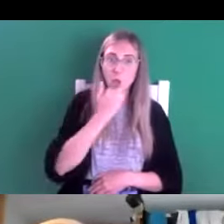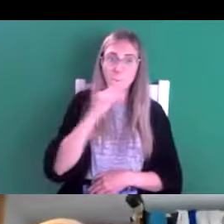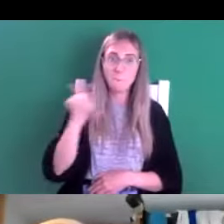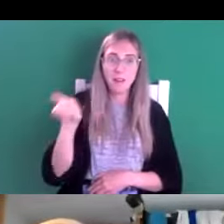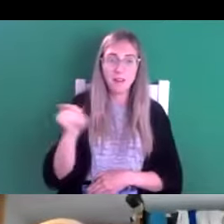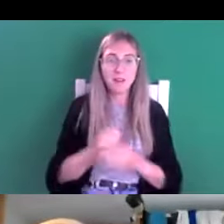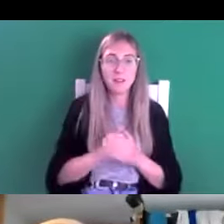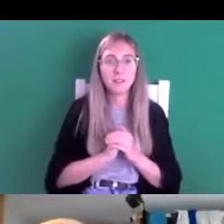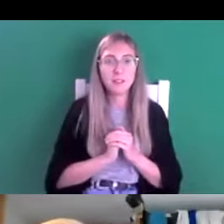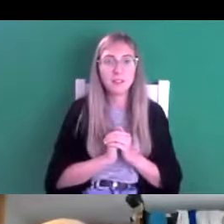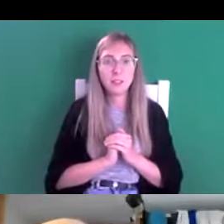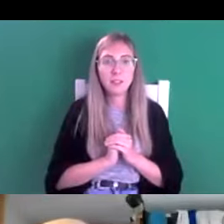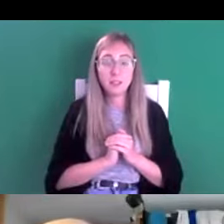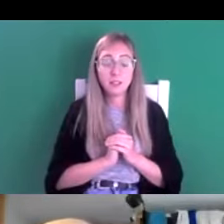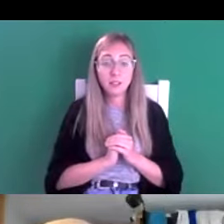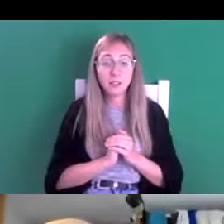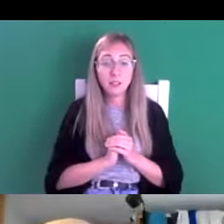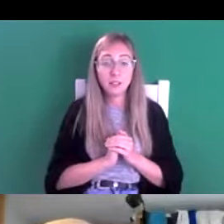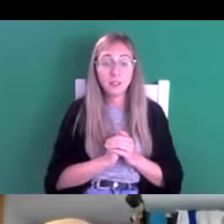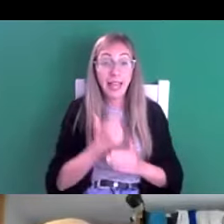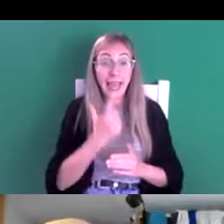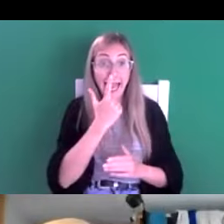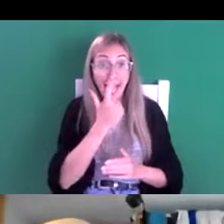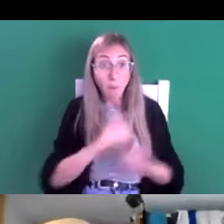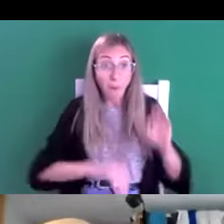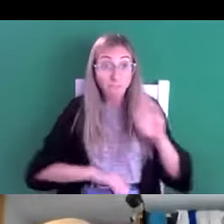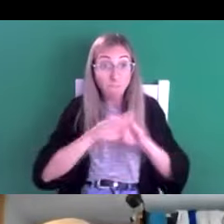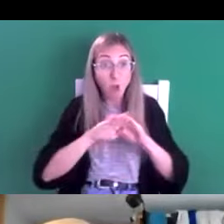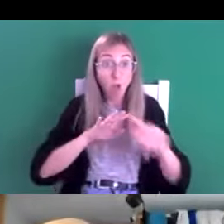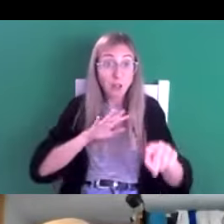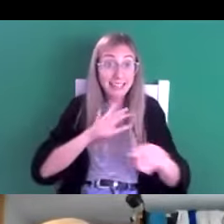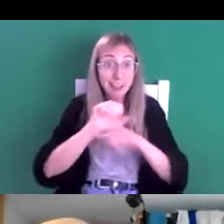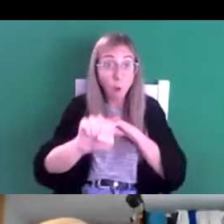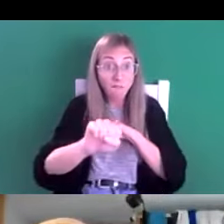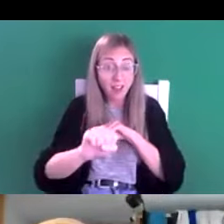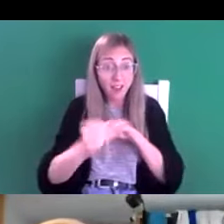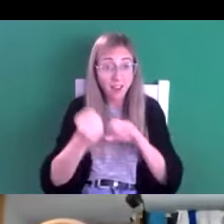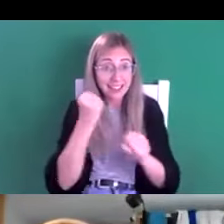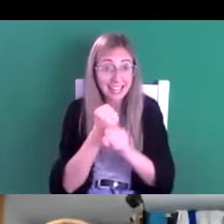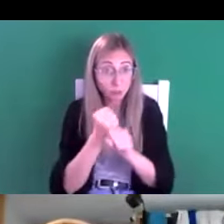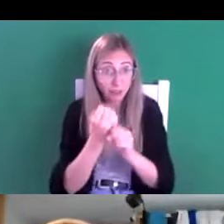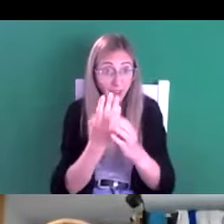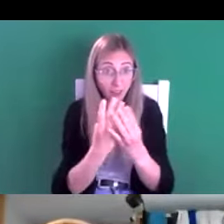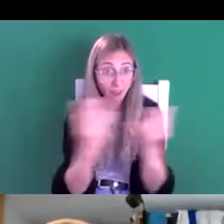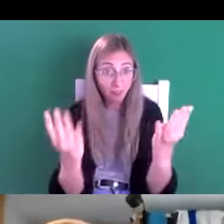can we almost completely take over a gallery